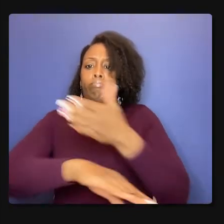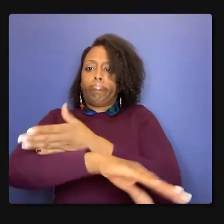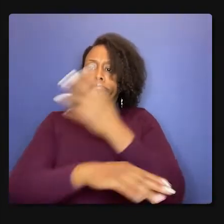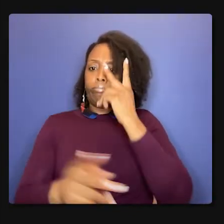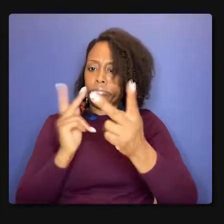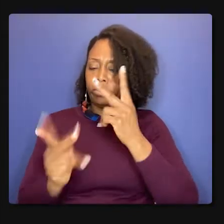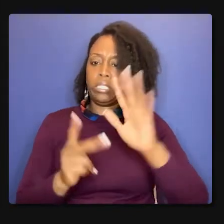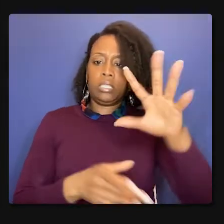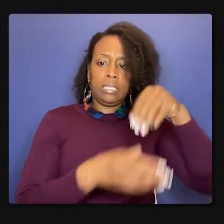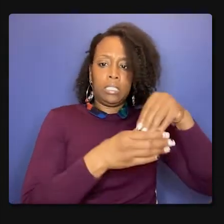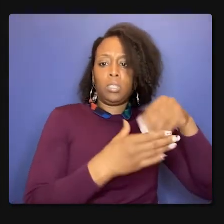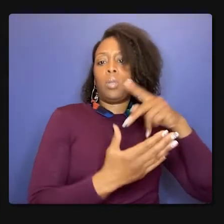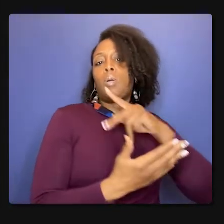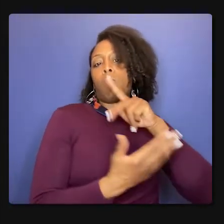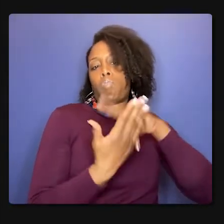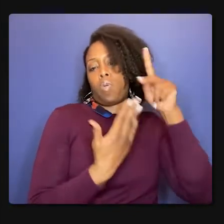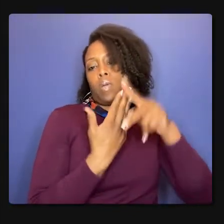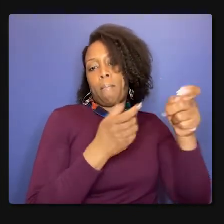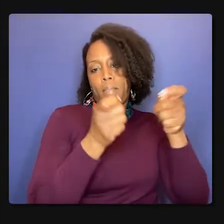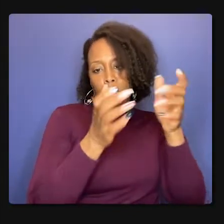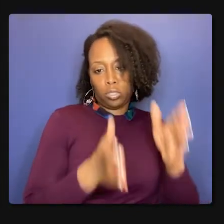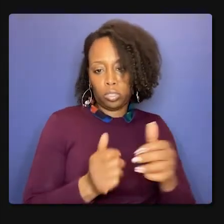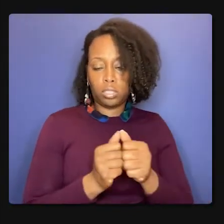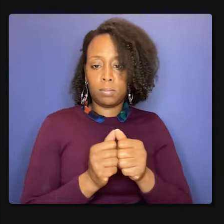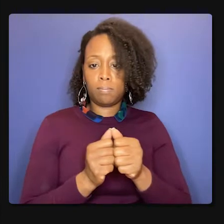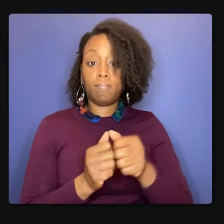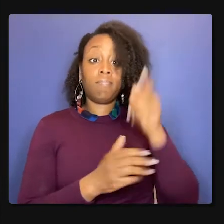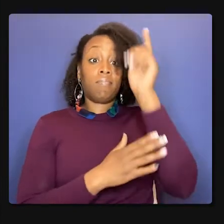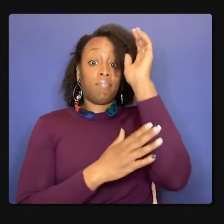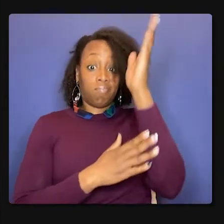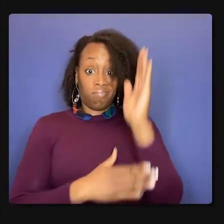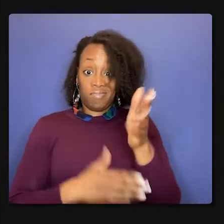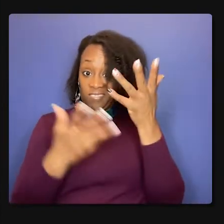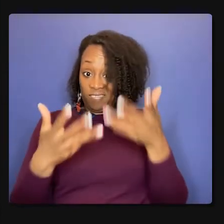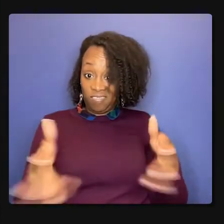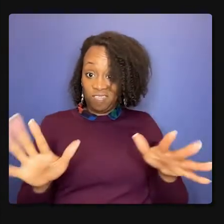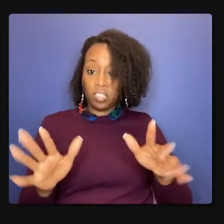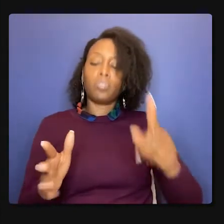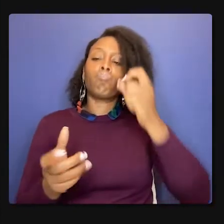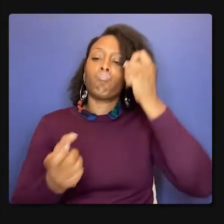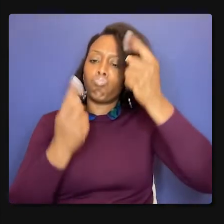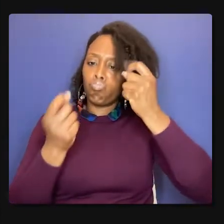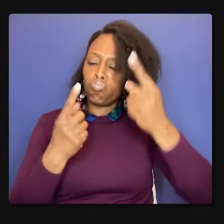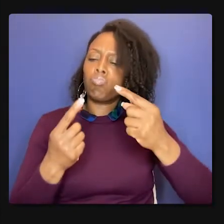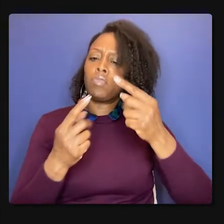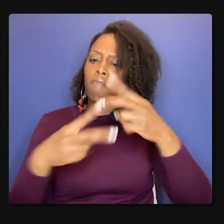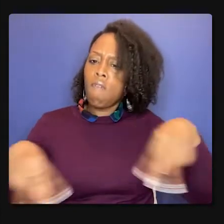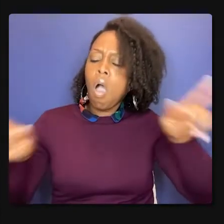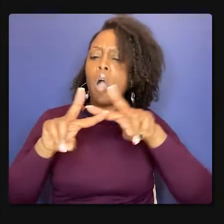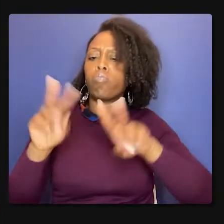to our internal program managers. By the end of this presentation, you'll understand the value of developing